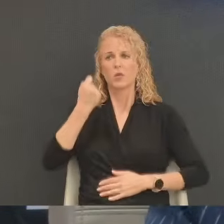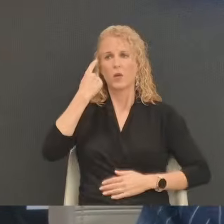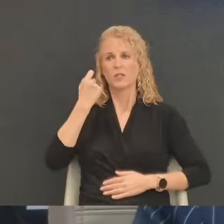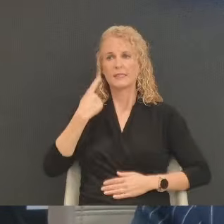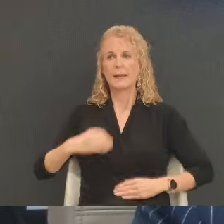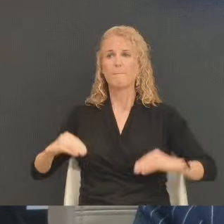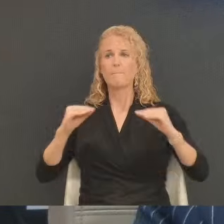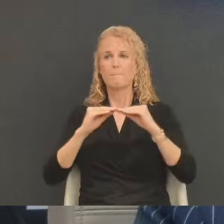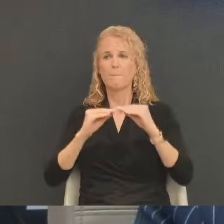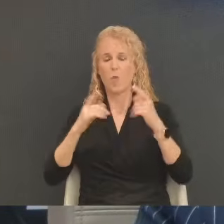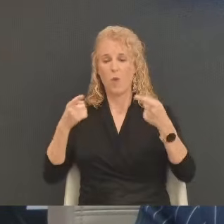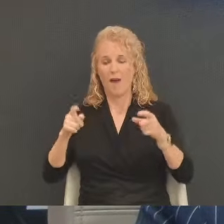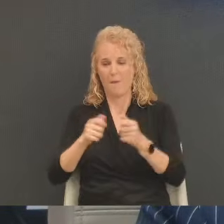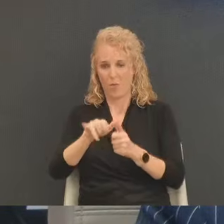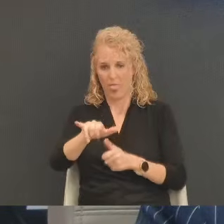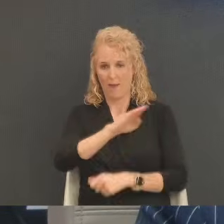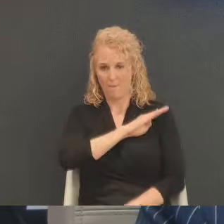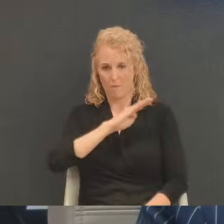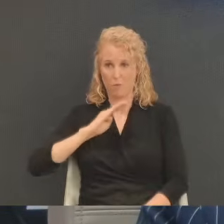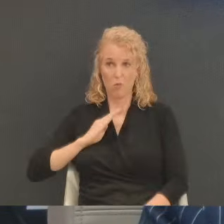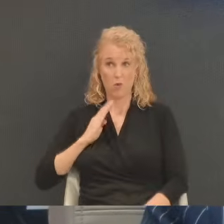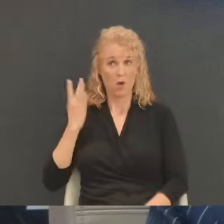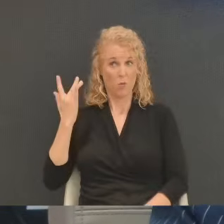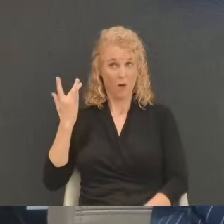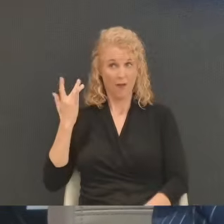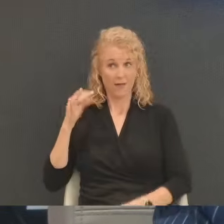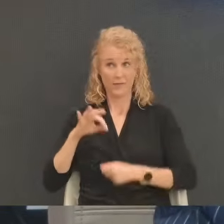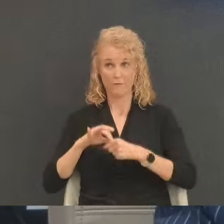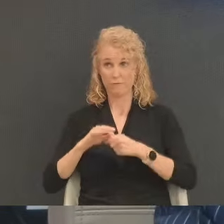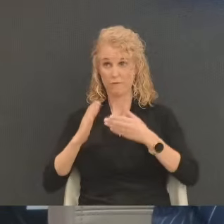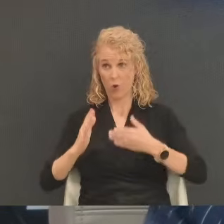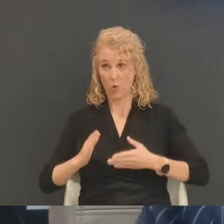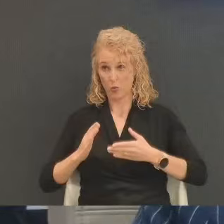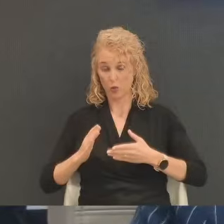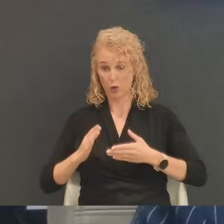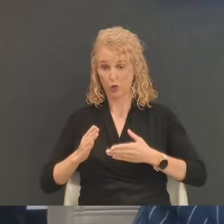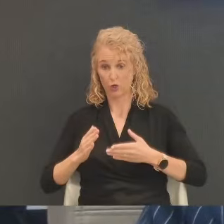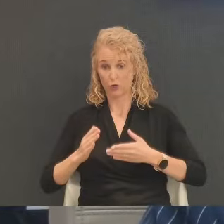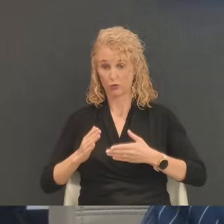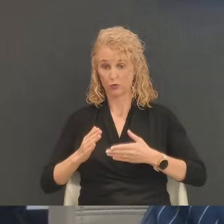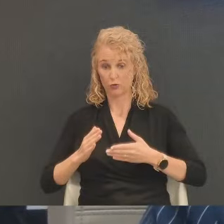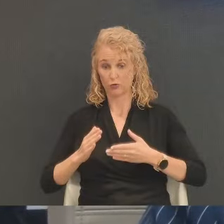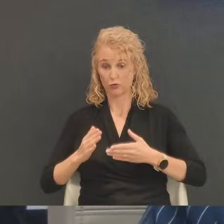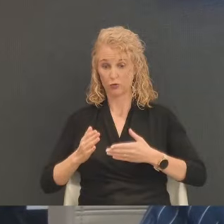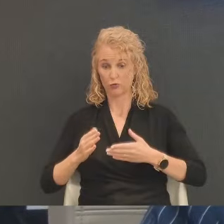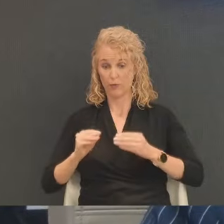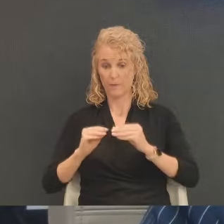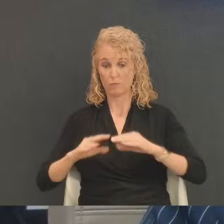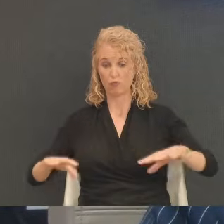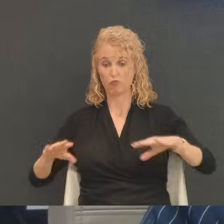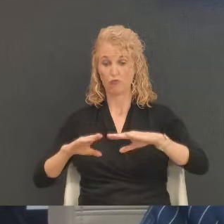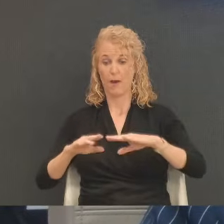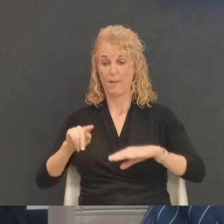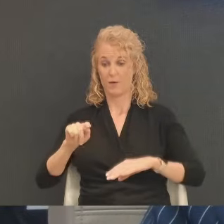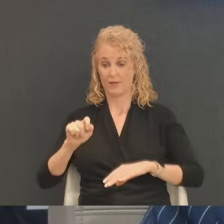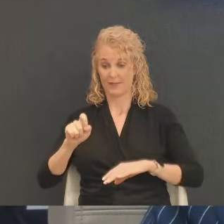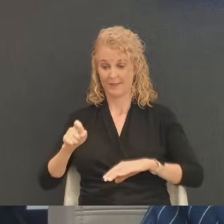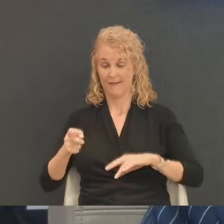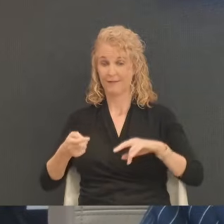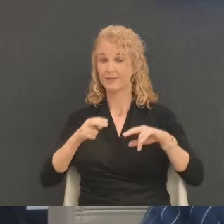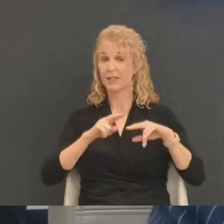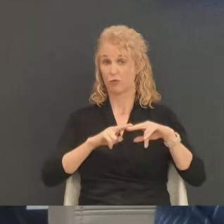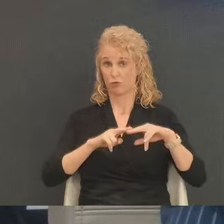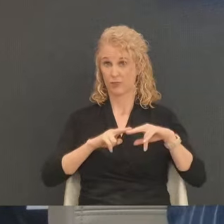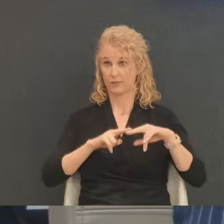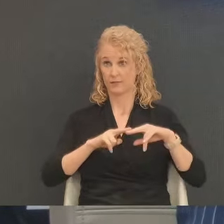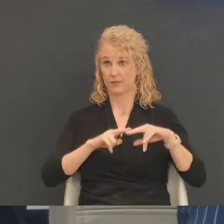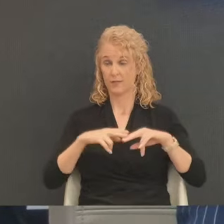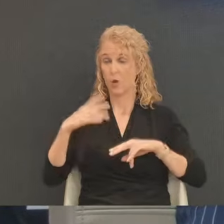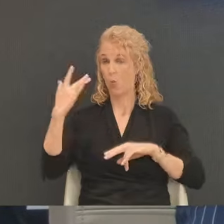happening because voters went and increase their property taxes to do an increase to mental health